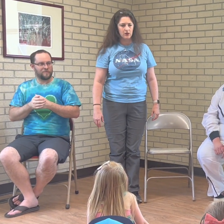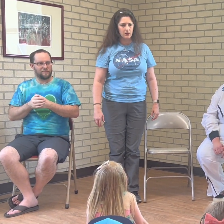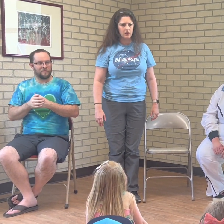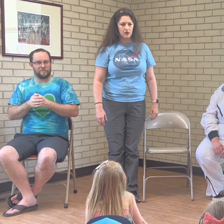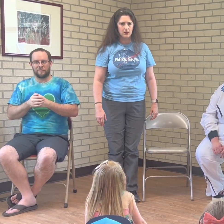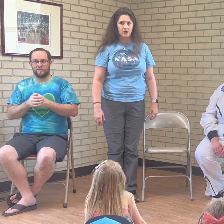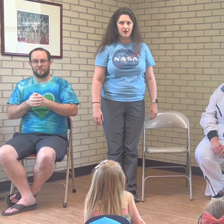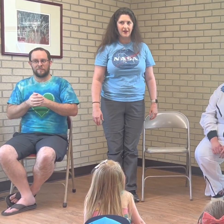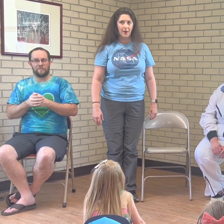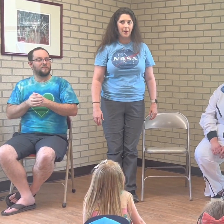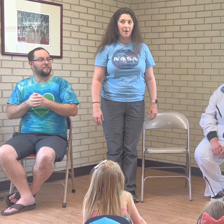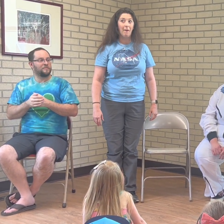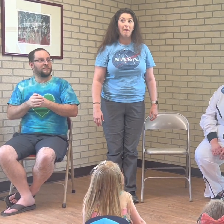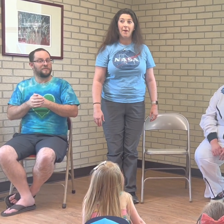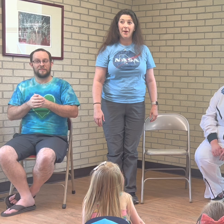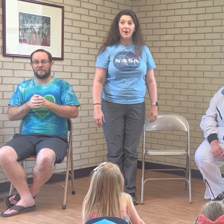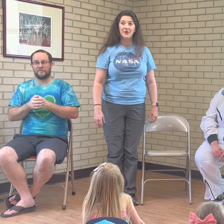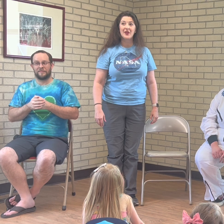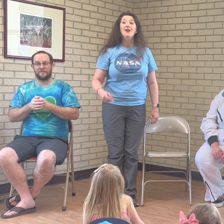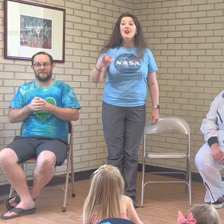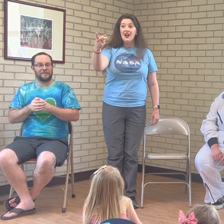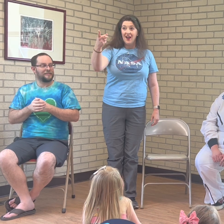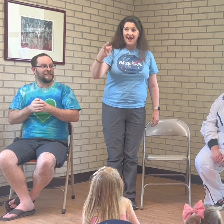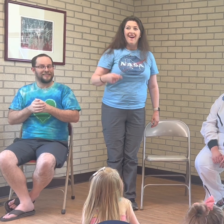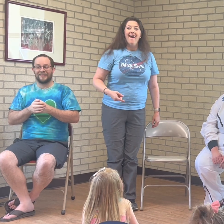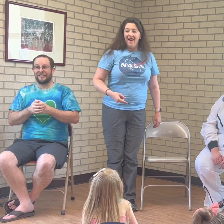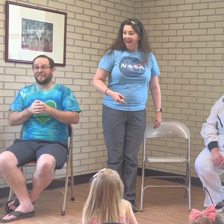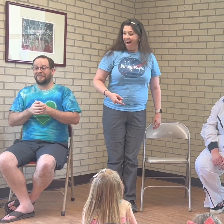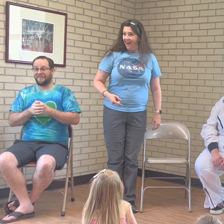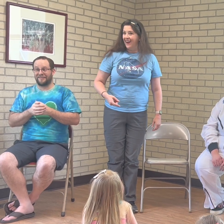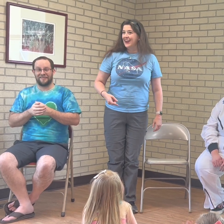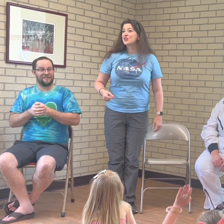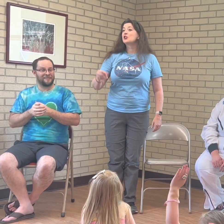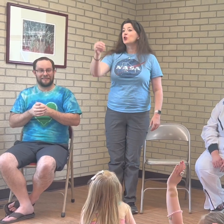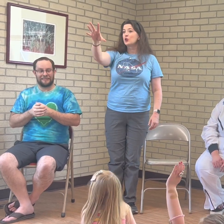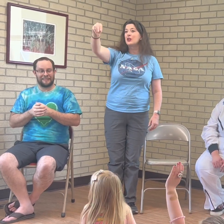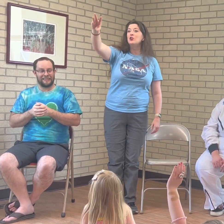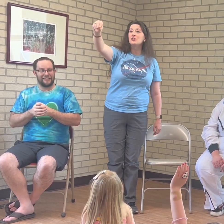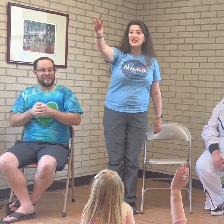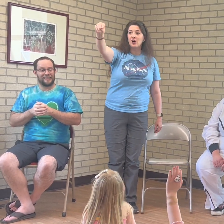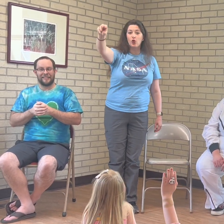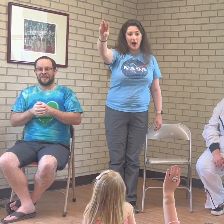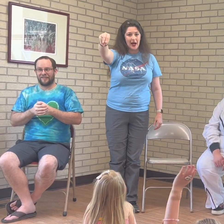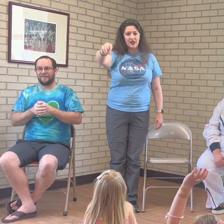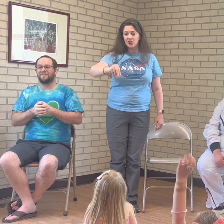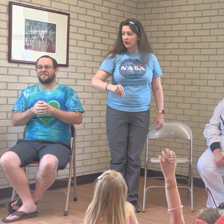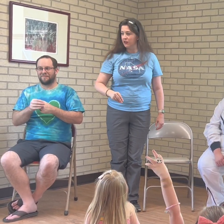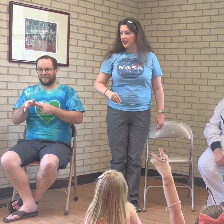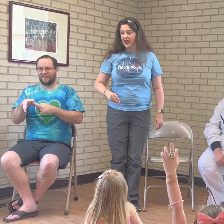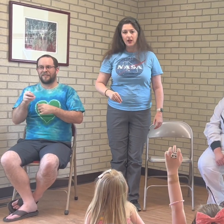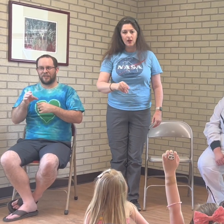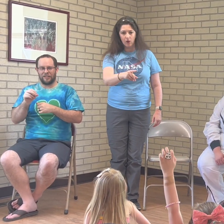Miss Cali: Any guesses? Dr. Shannon: So we can use some sort of a grabby kind of thing.